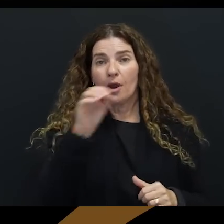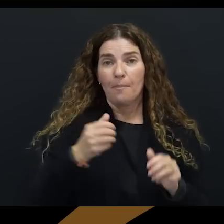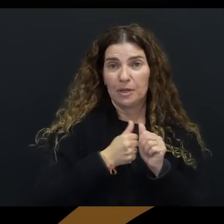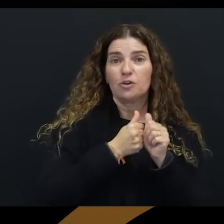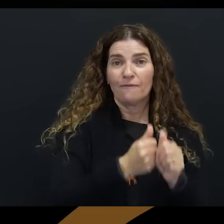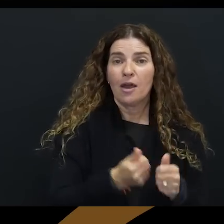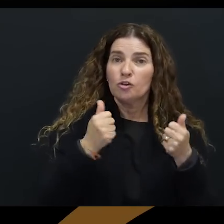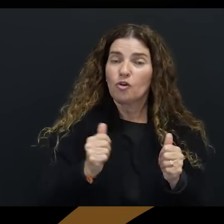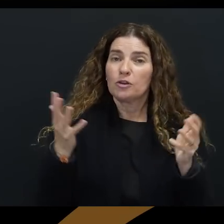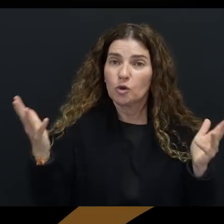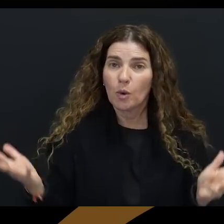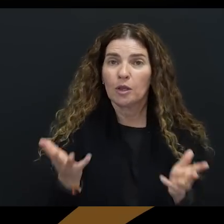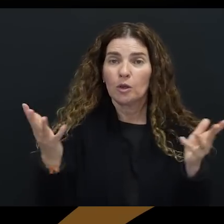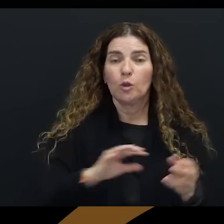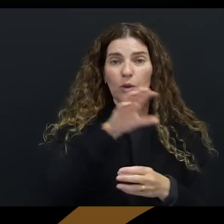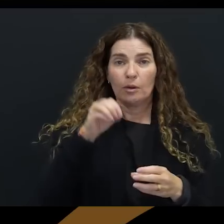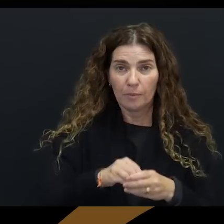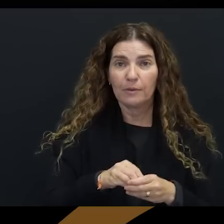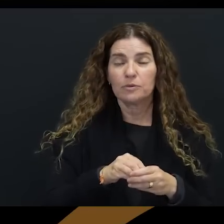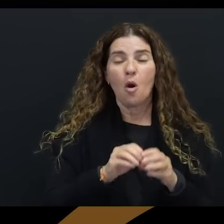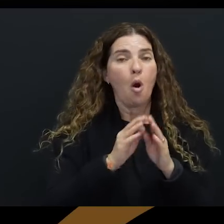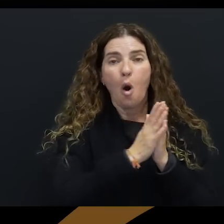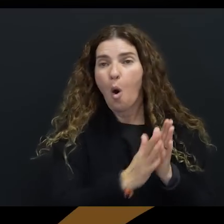Fostering a culture of inclusivity across the tech industry.